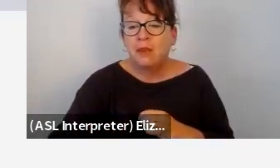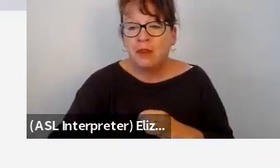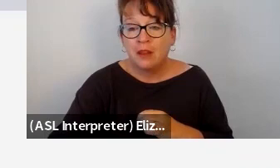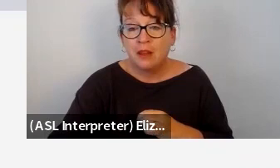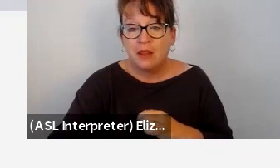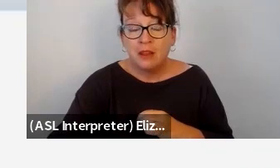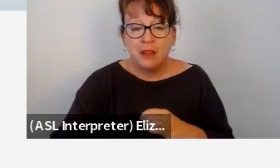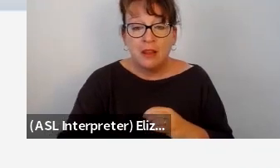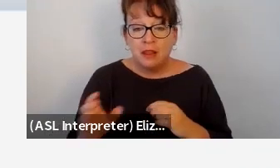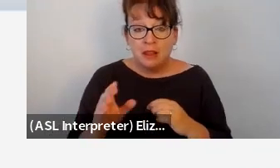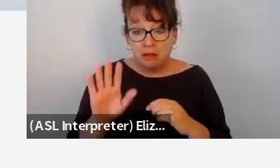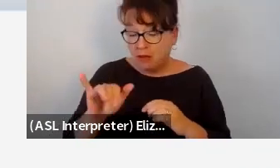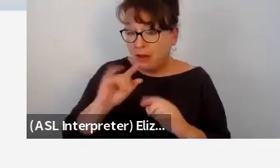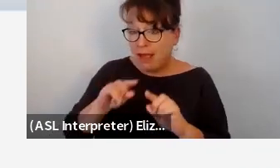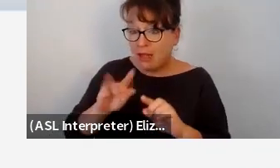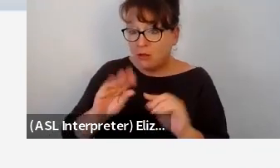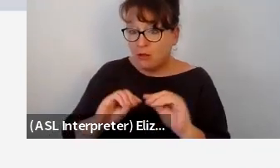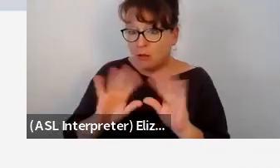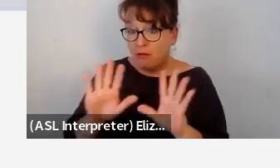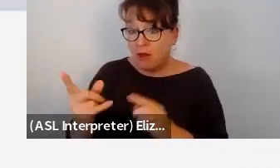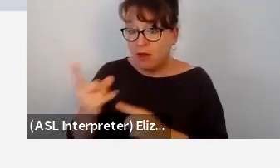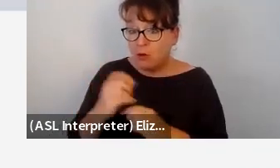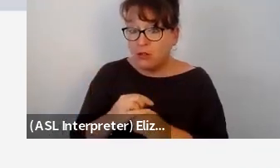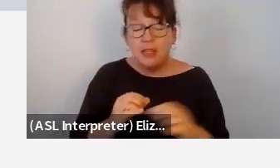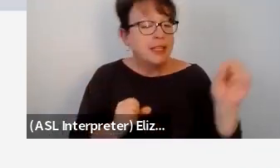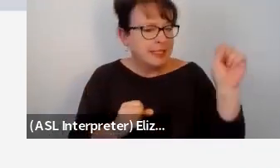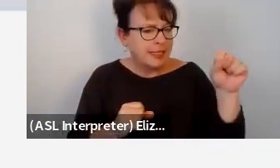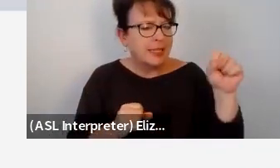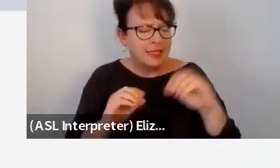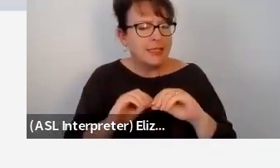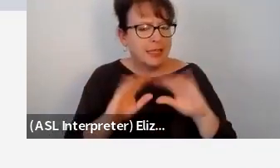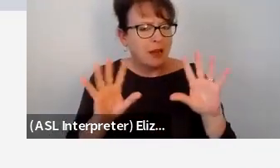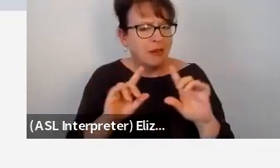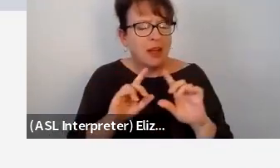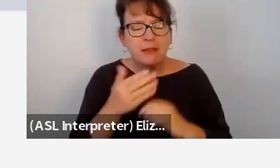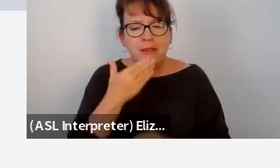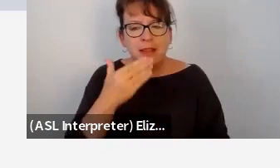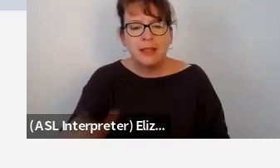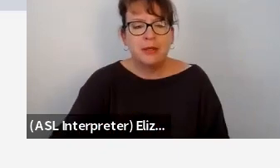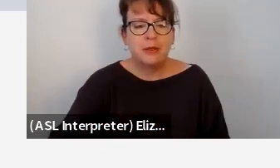of the cost and feasibility of a specific diesel emission reduction strategy, for example, in-depth